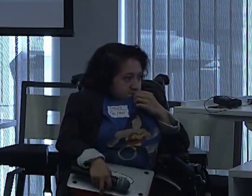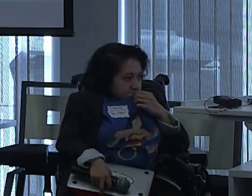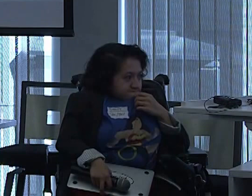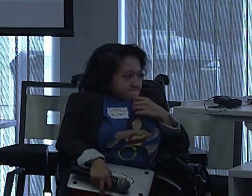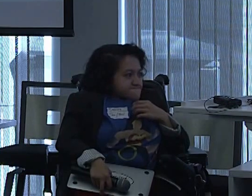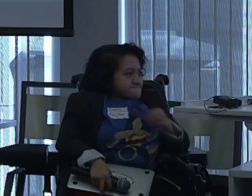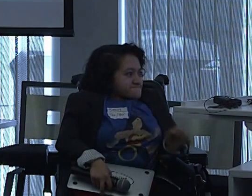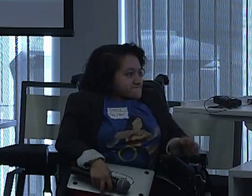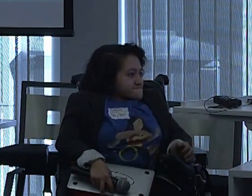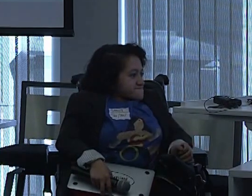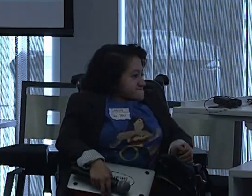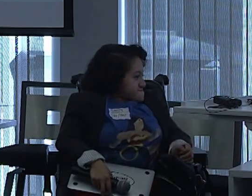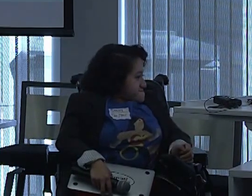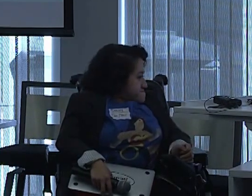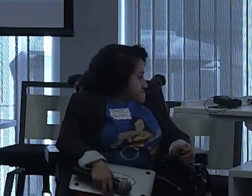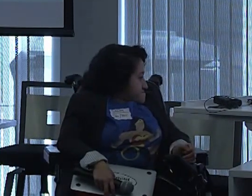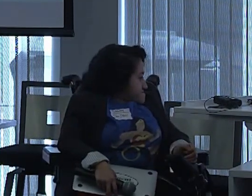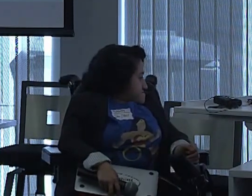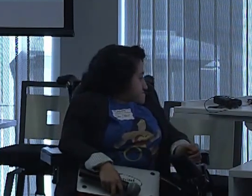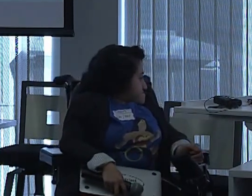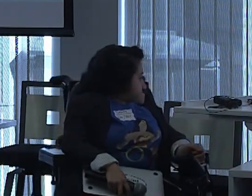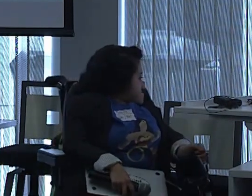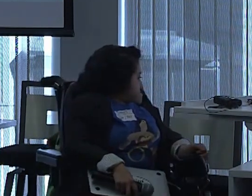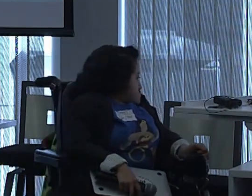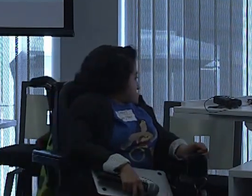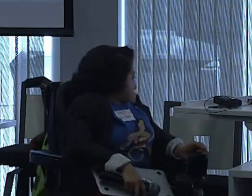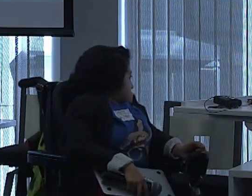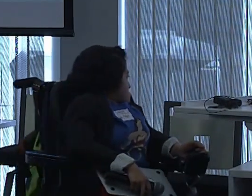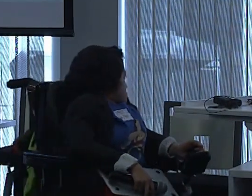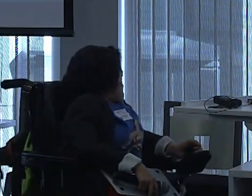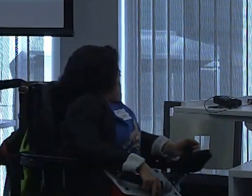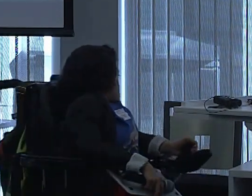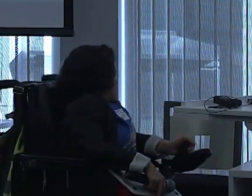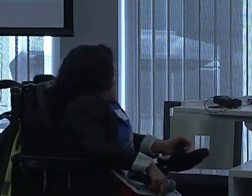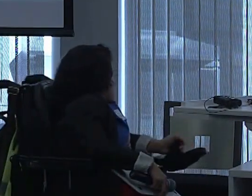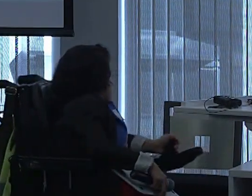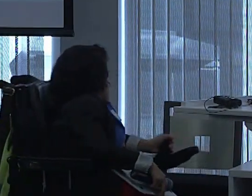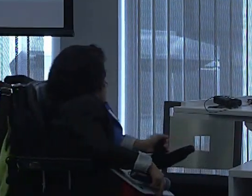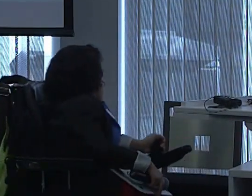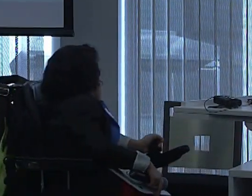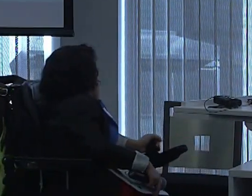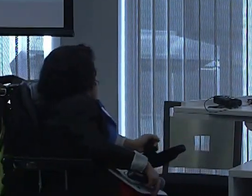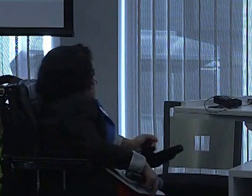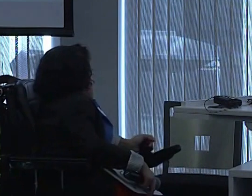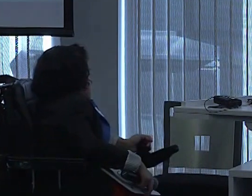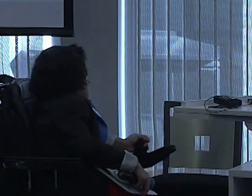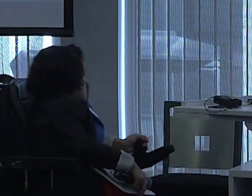or American society wanted me to be. So this job broadened my life